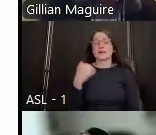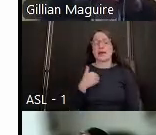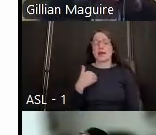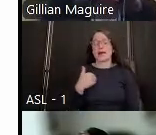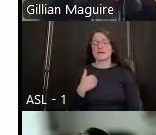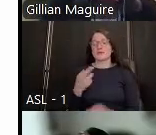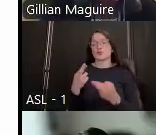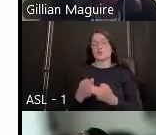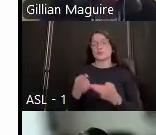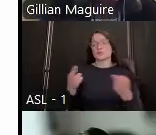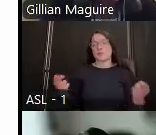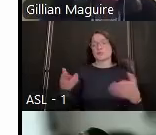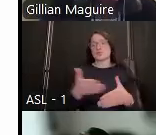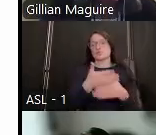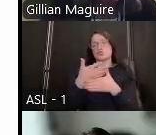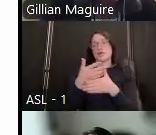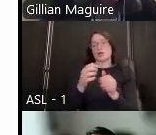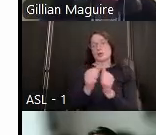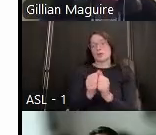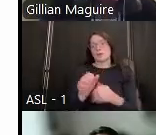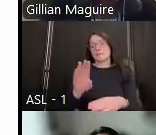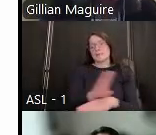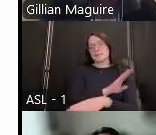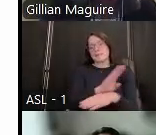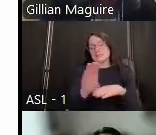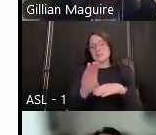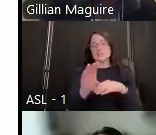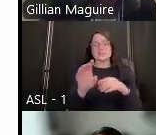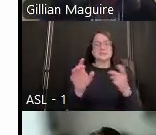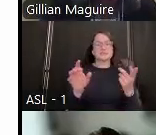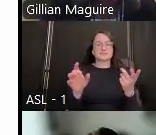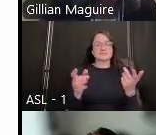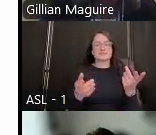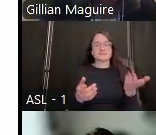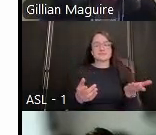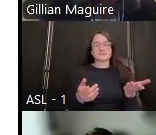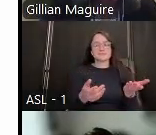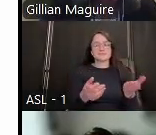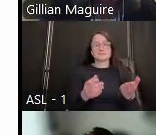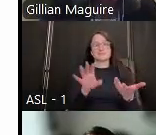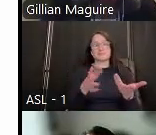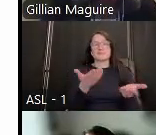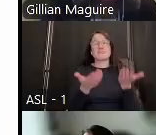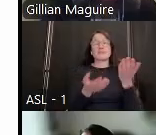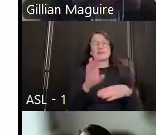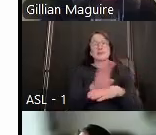employers that, you know, might not have exposure or need more training um, to be a supportive